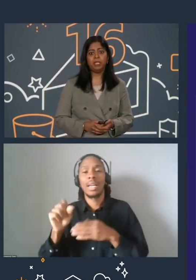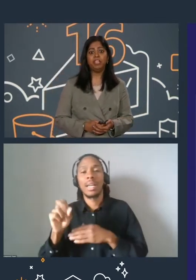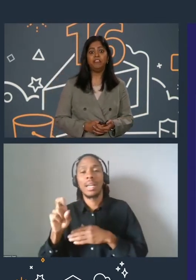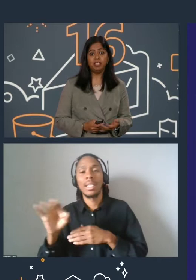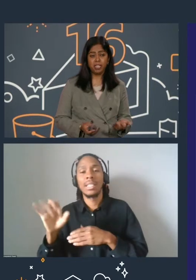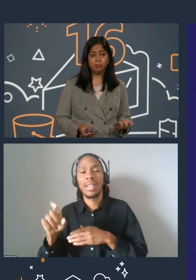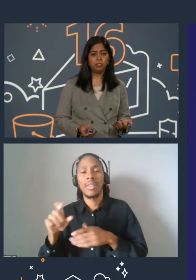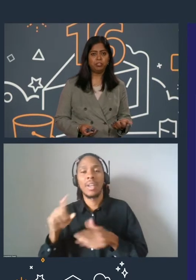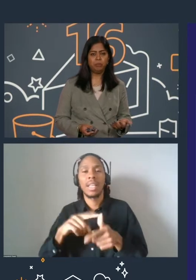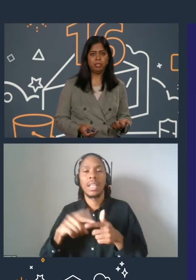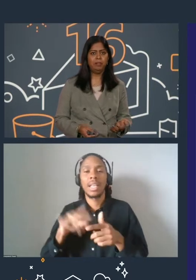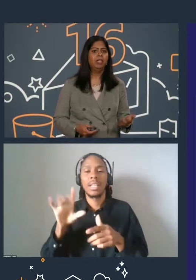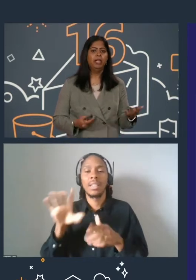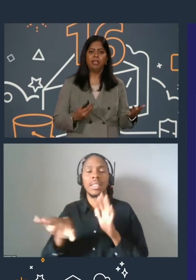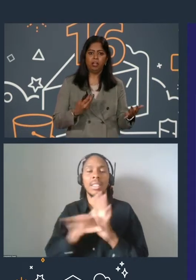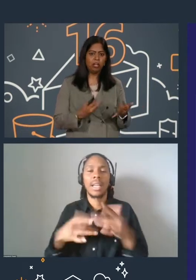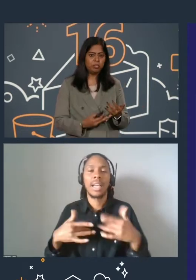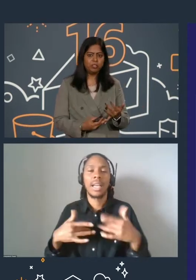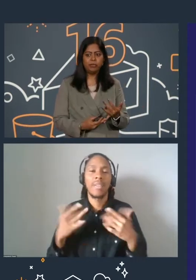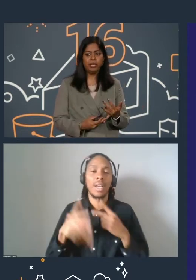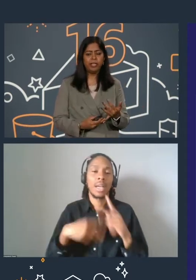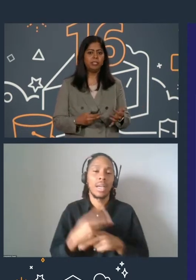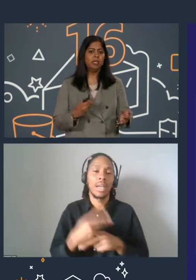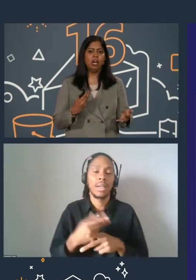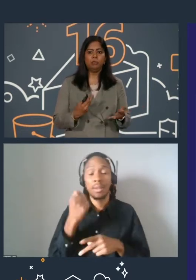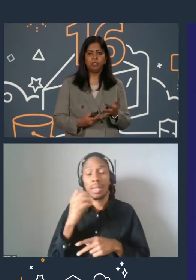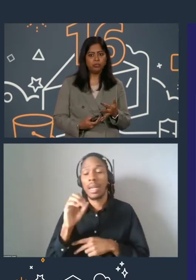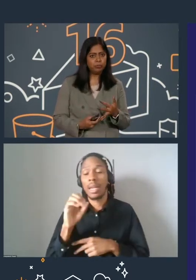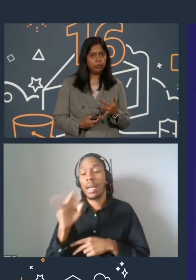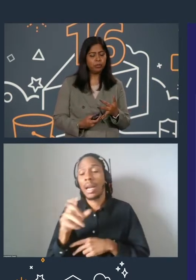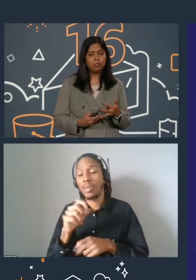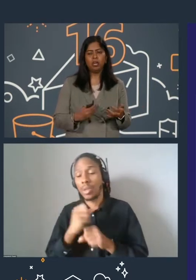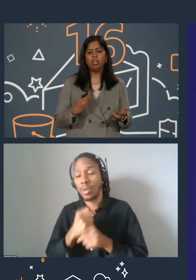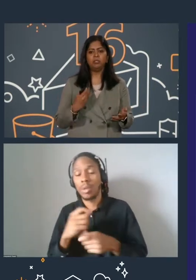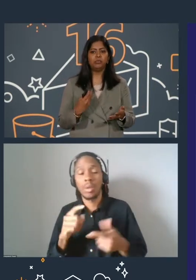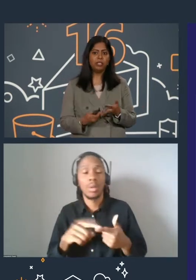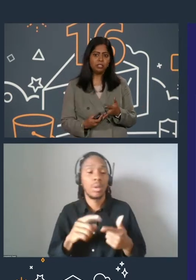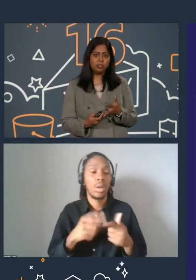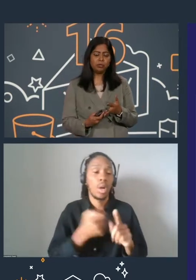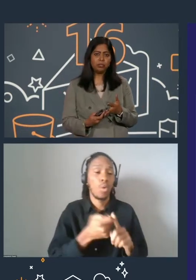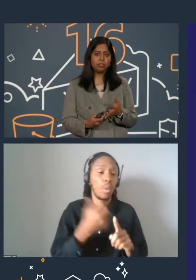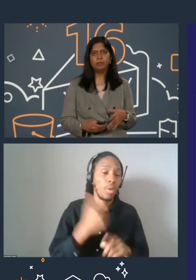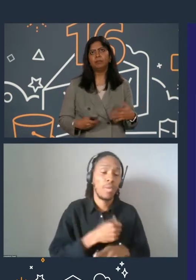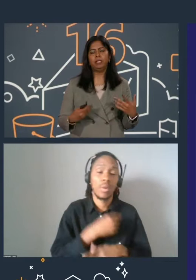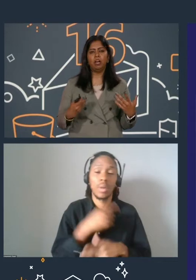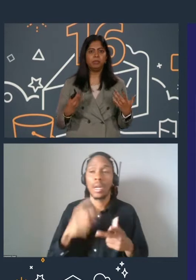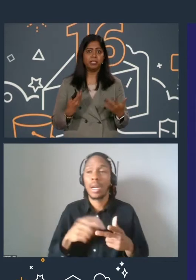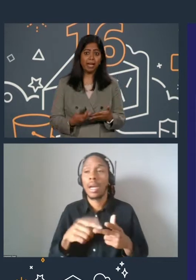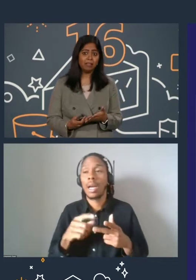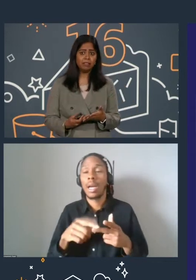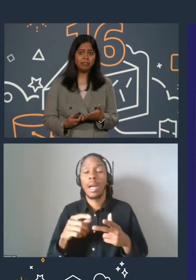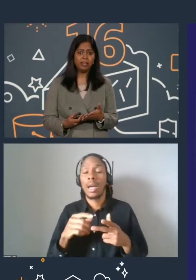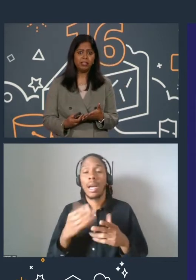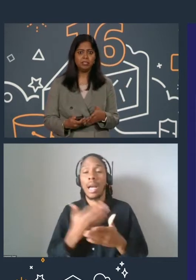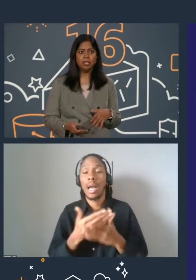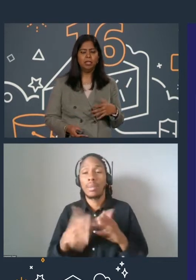The event type could be again, object create, object removal, object restores, the object ACL events,